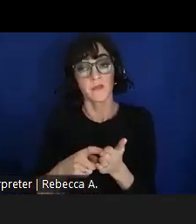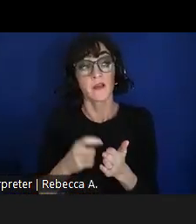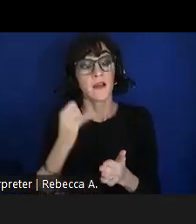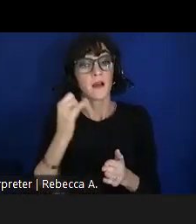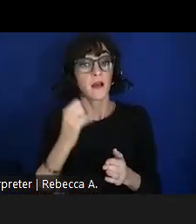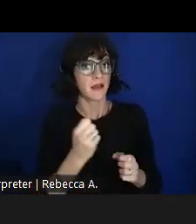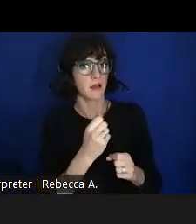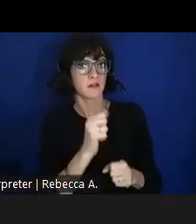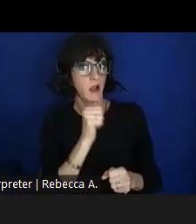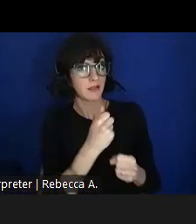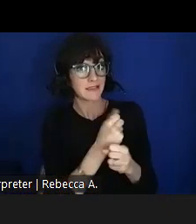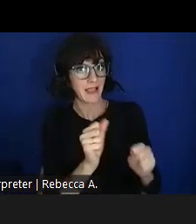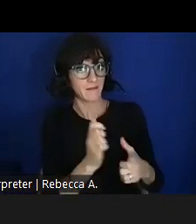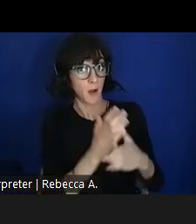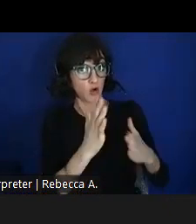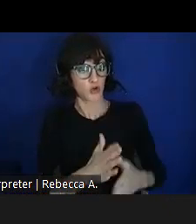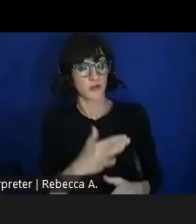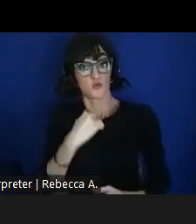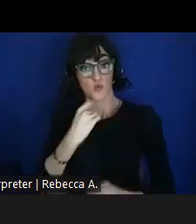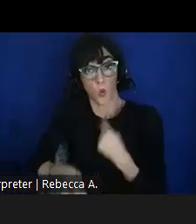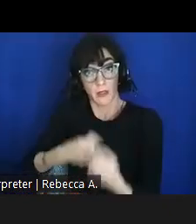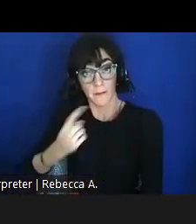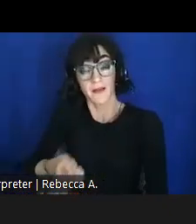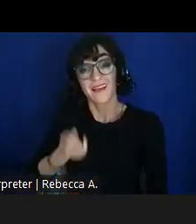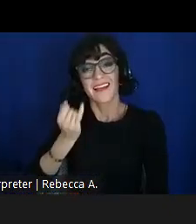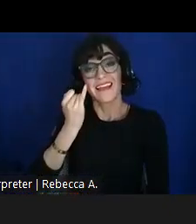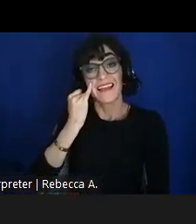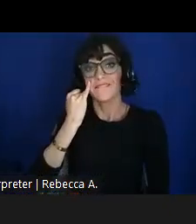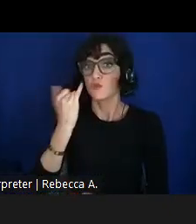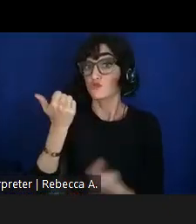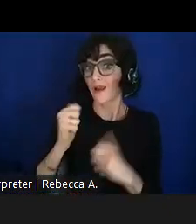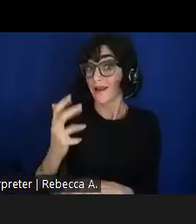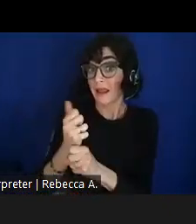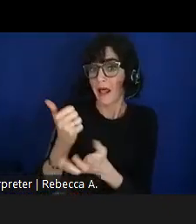any kind of help nobody would help them because of their substance use, but of course the